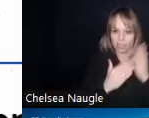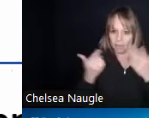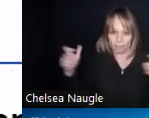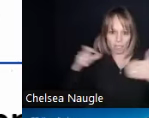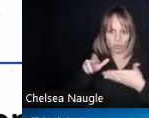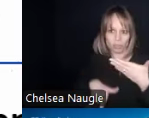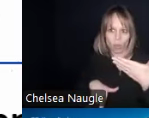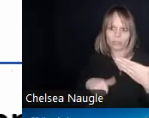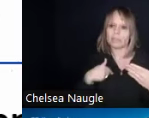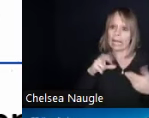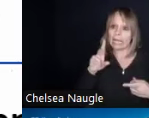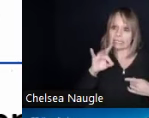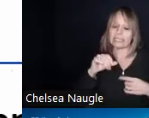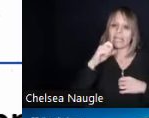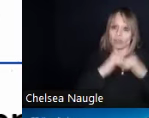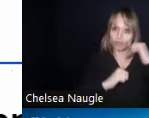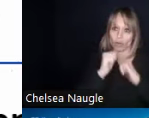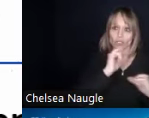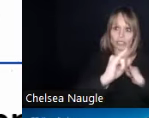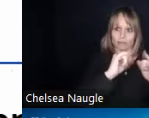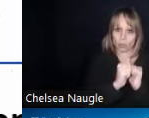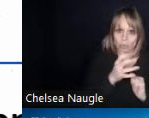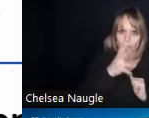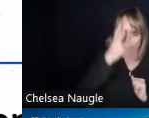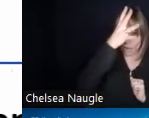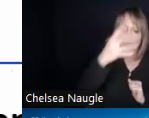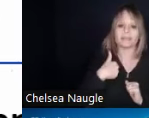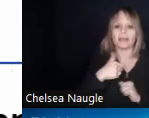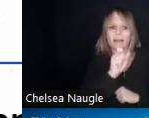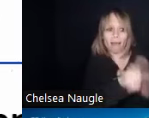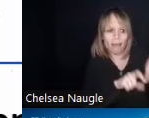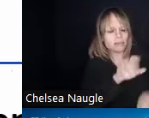too. And so I was asking them, you know, when it comes to physical conditioning, affect or emotion, thinking or